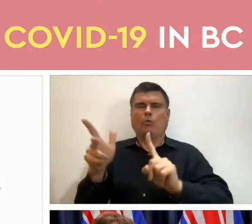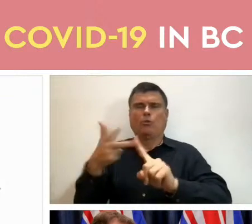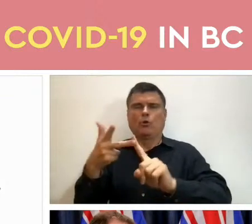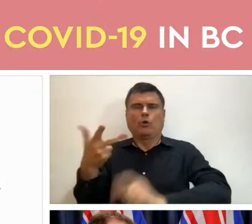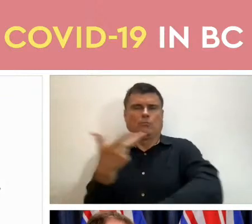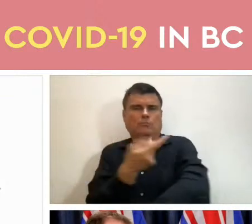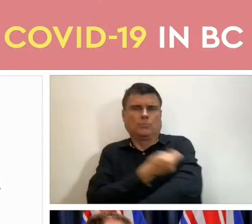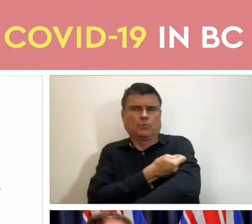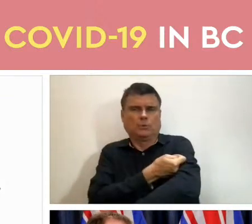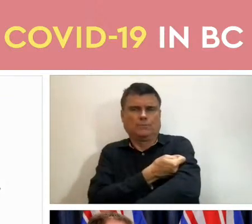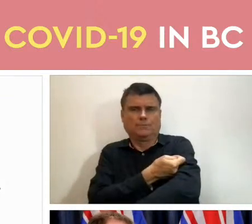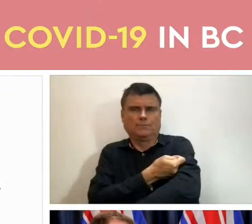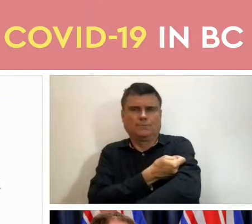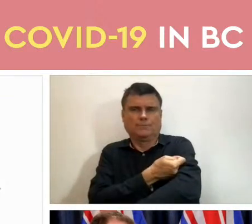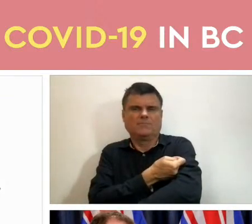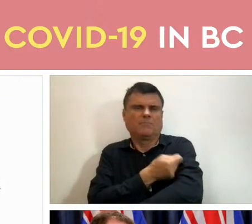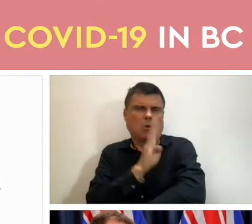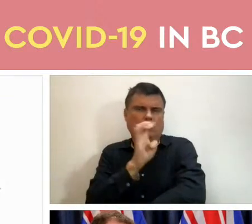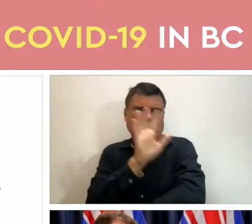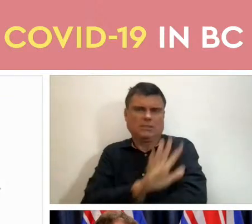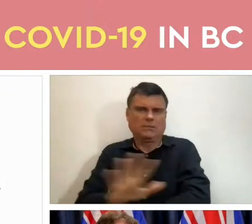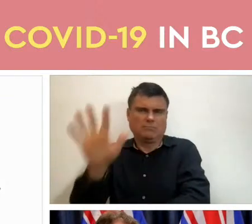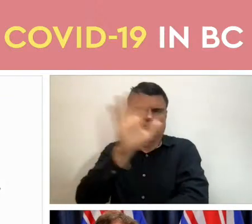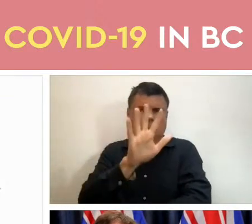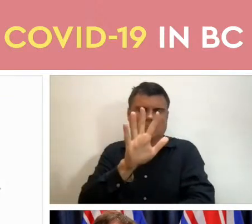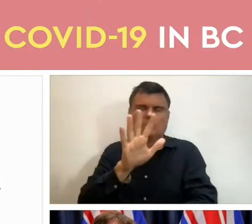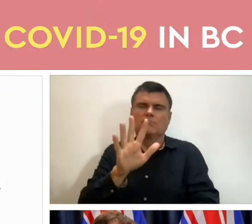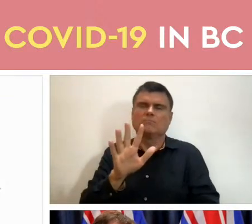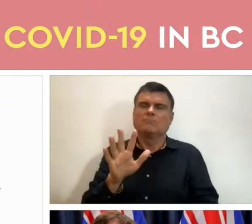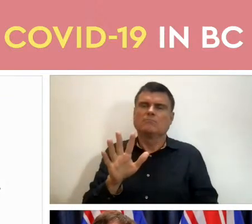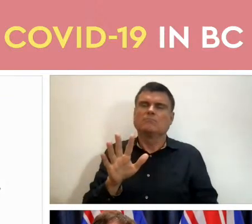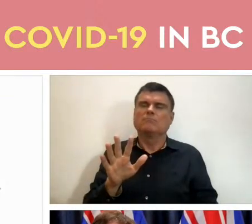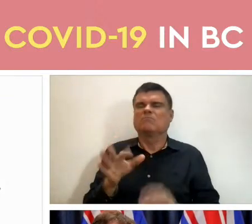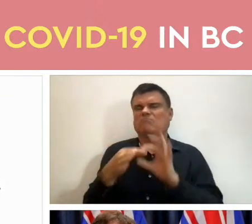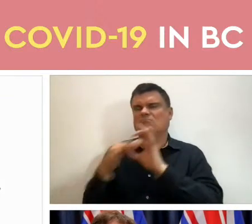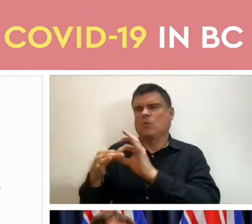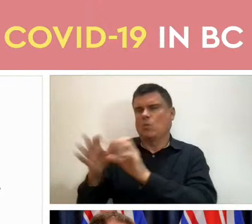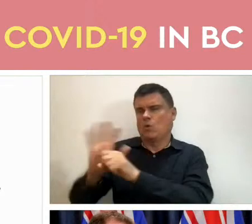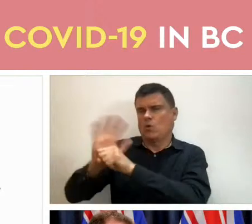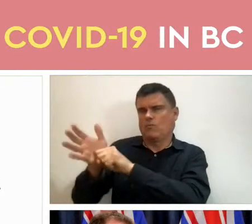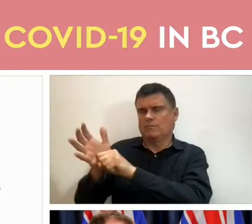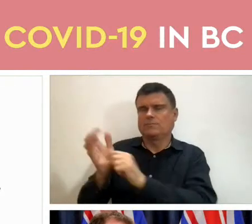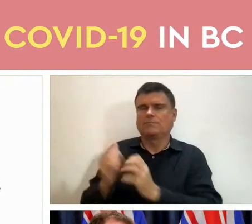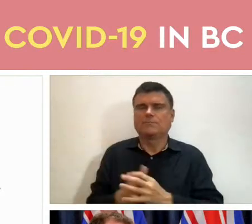I wanted to speak about our vaccination campaign. We delivered one of the highest